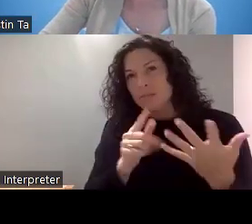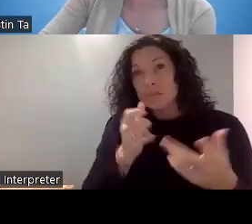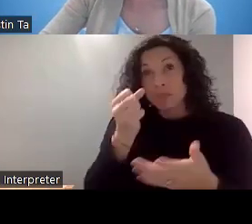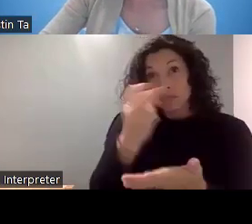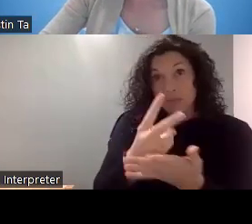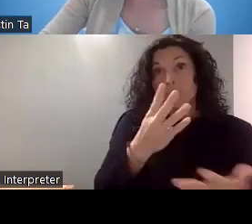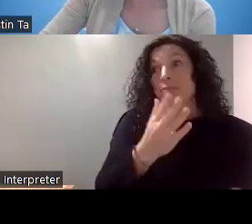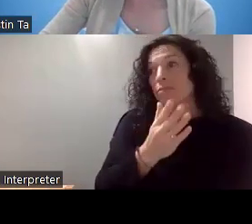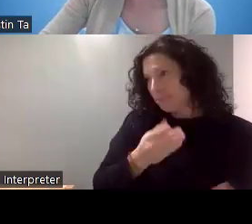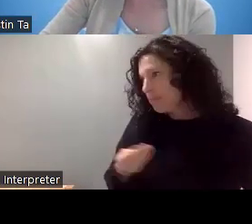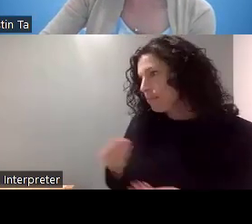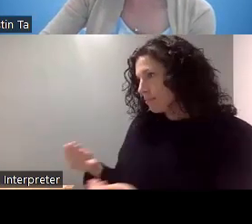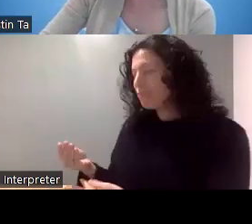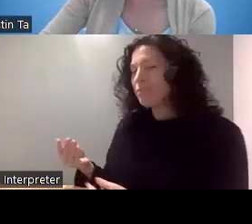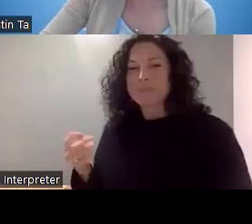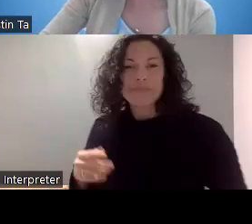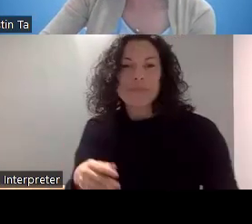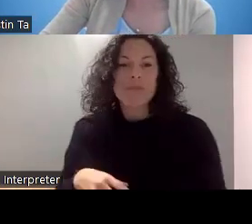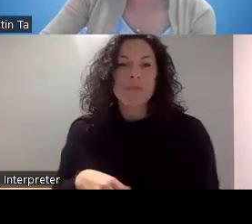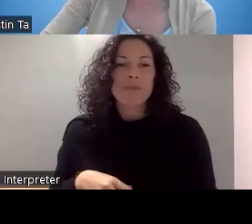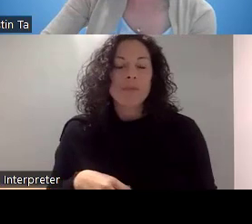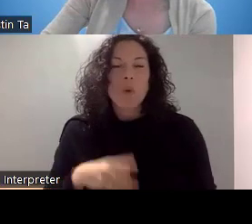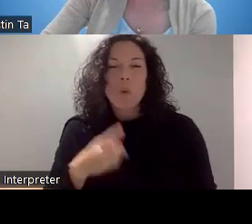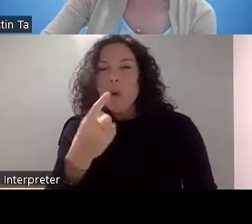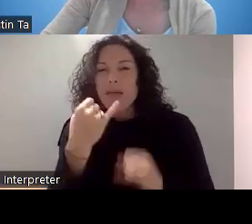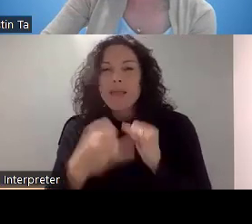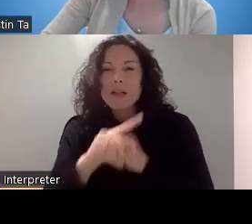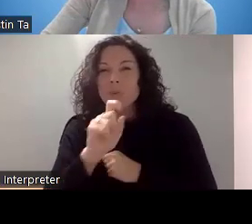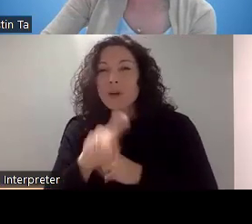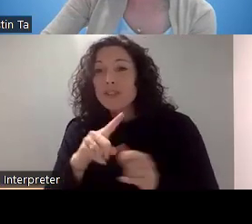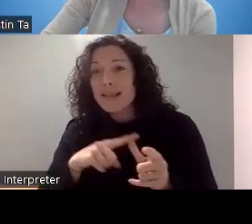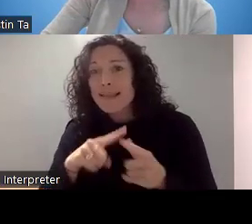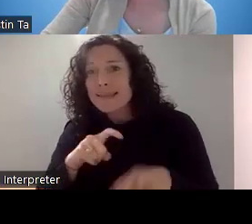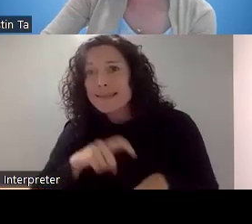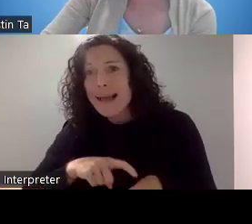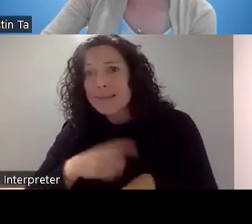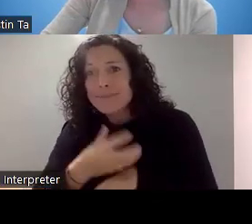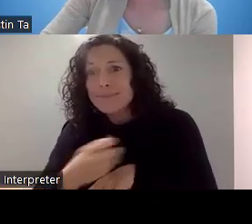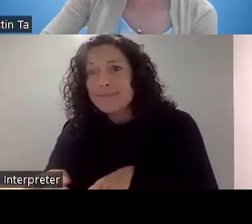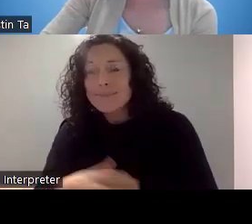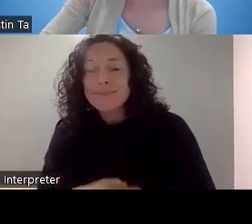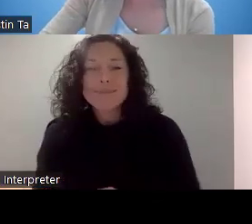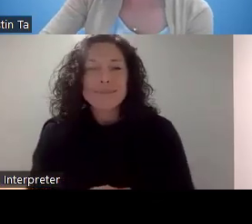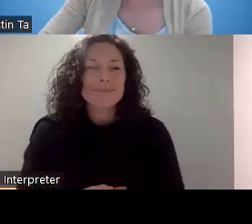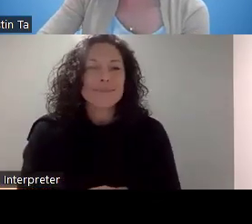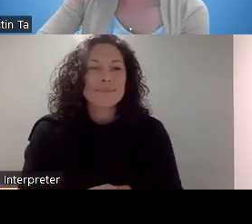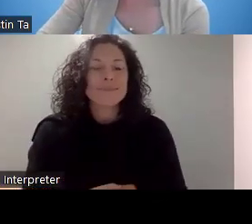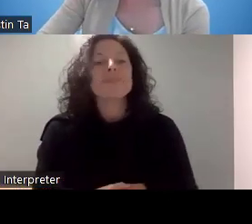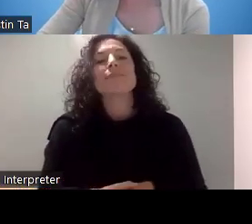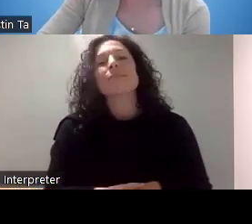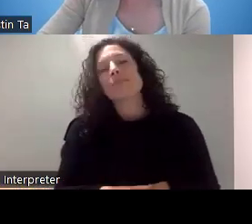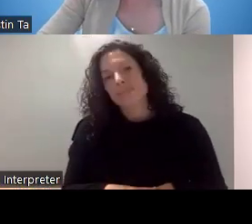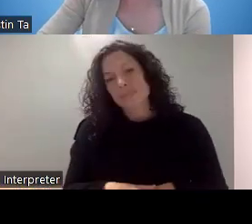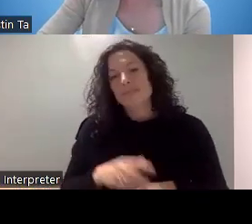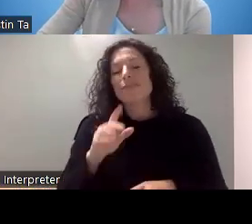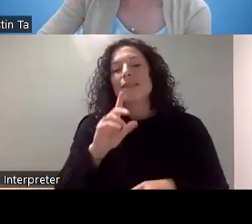and we have one last question before we run out of time here, and this one relates to single audit.